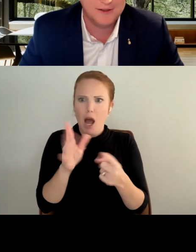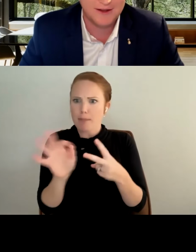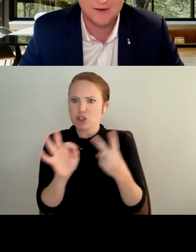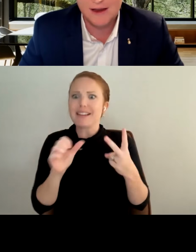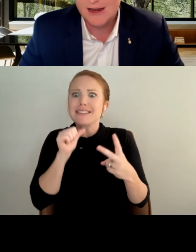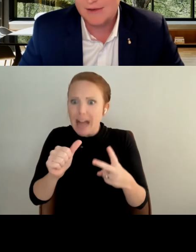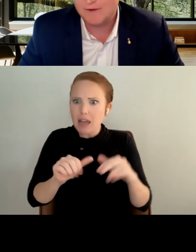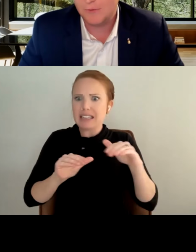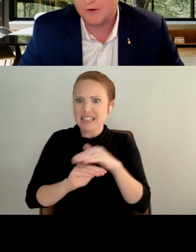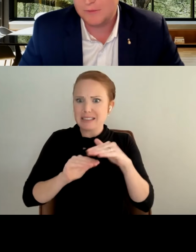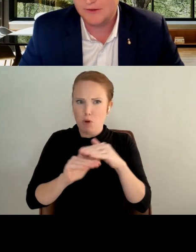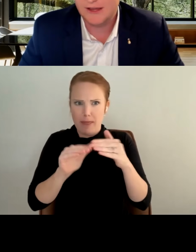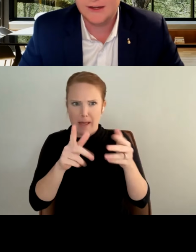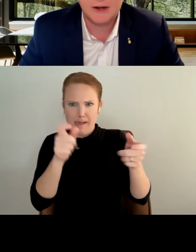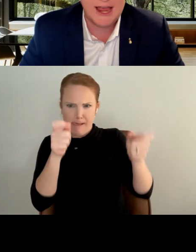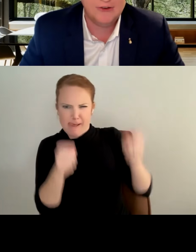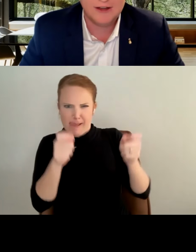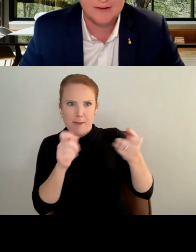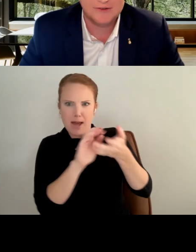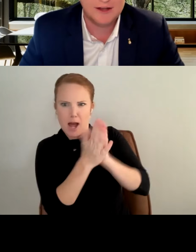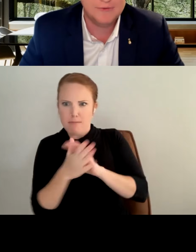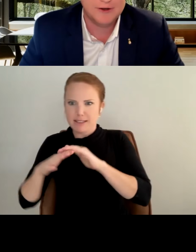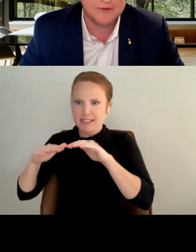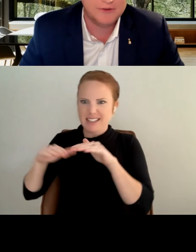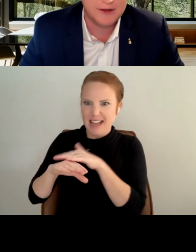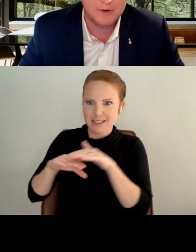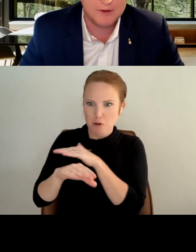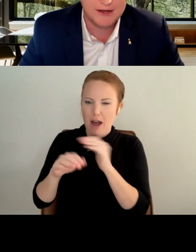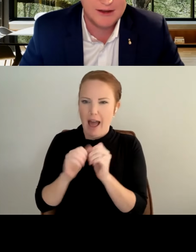I think if there were to be a secondary hashtag to this conference it would be